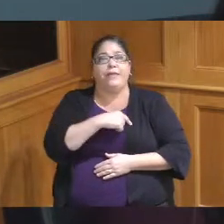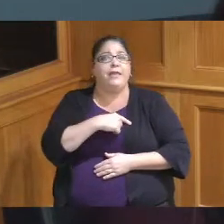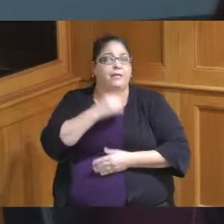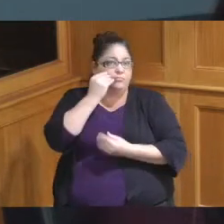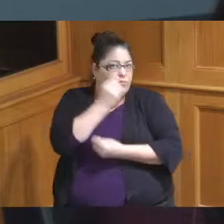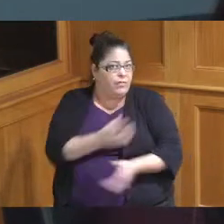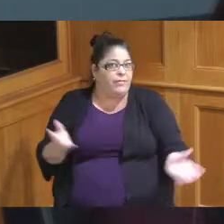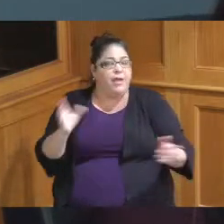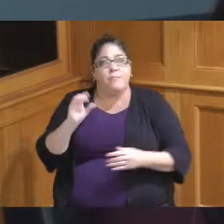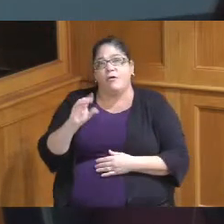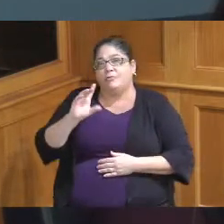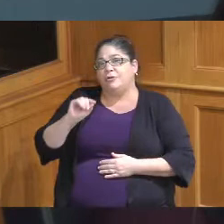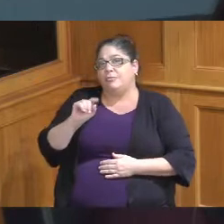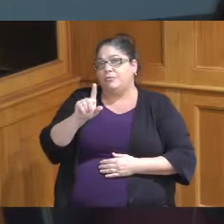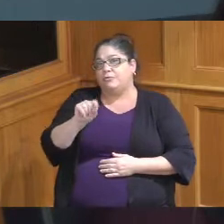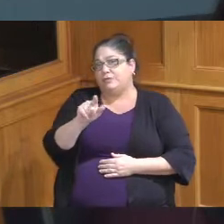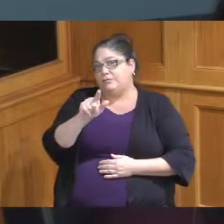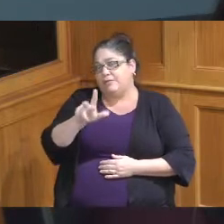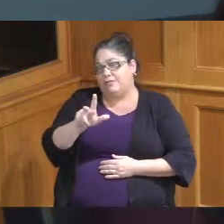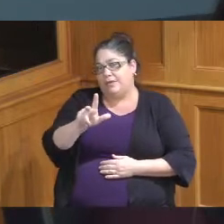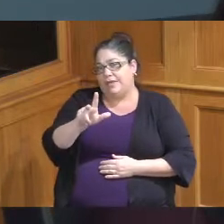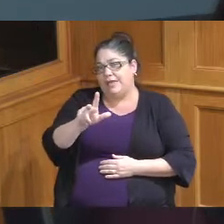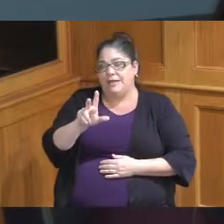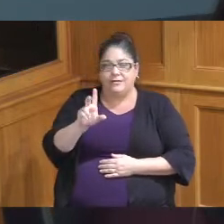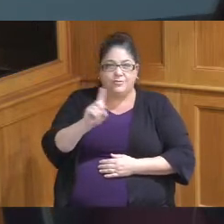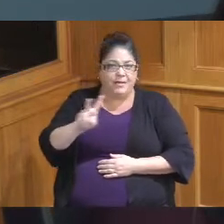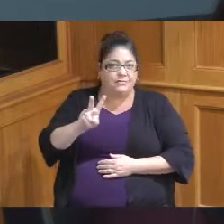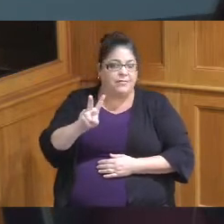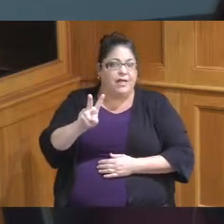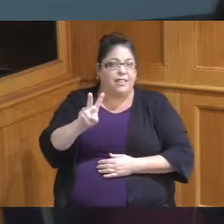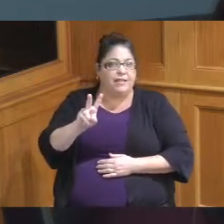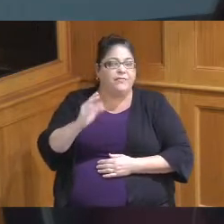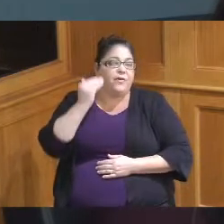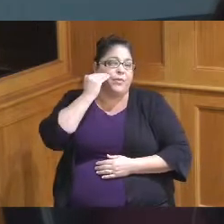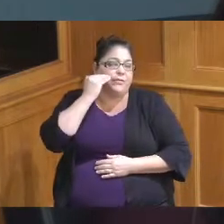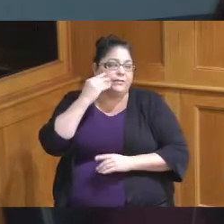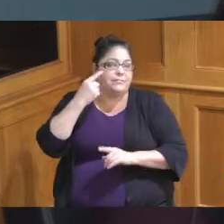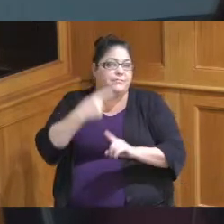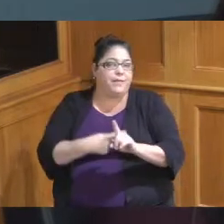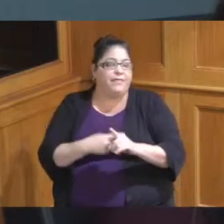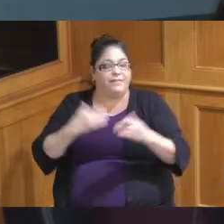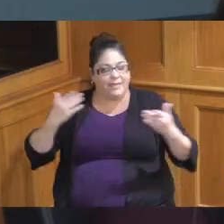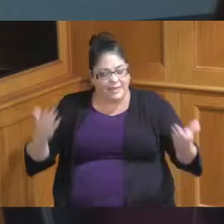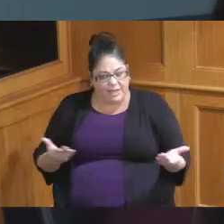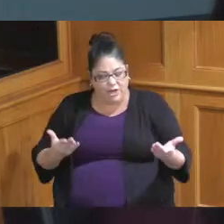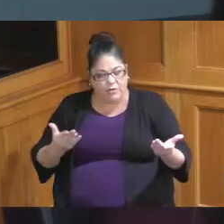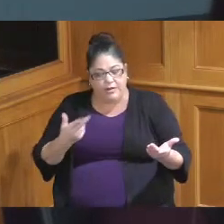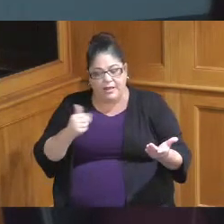October 2023 as domestic violence Awareness Month here in Hamilton County signed by all the